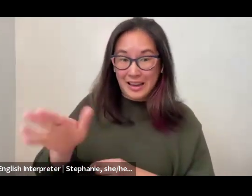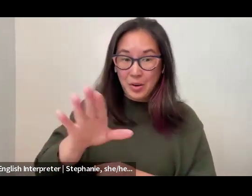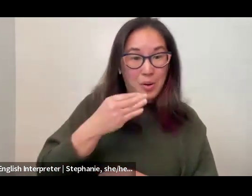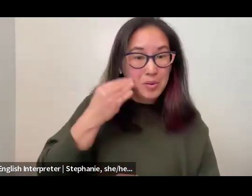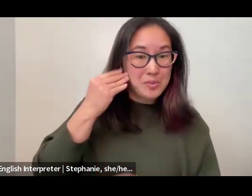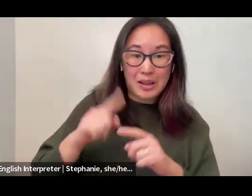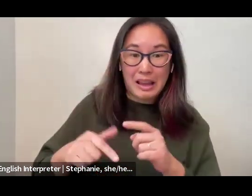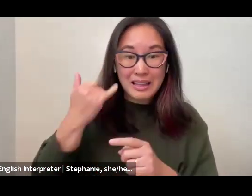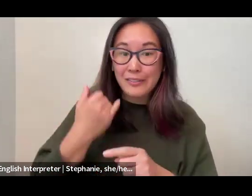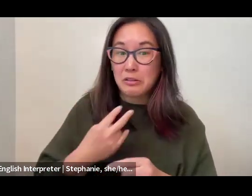Please be safe.